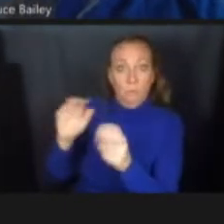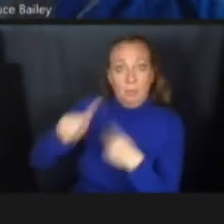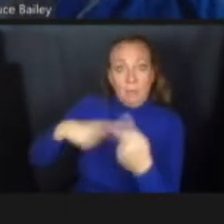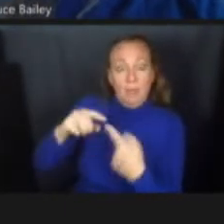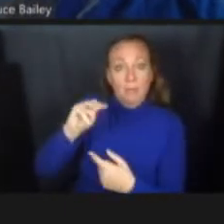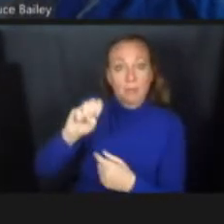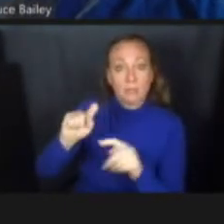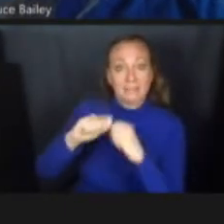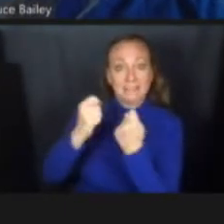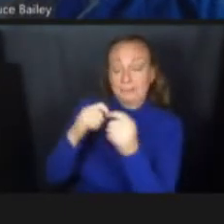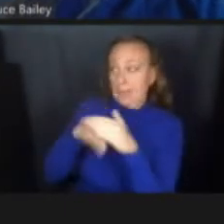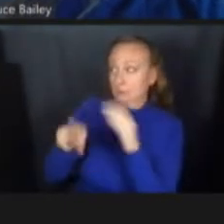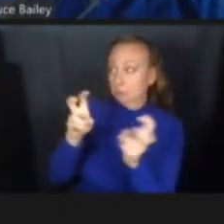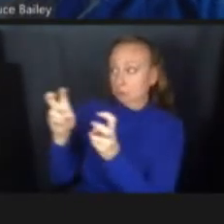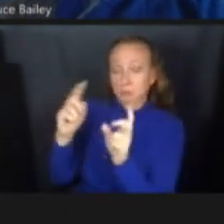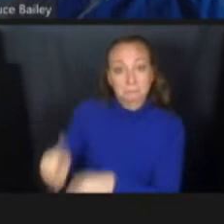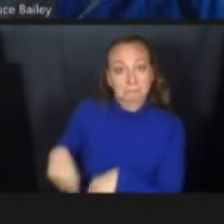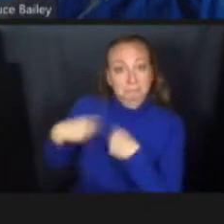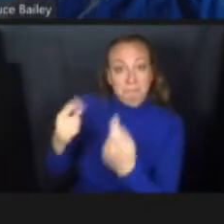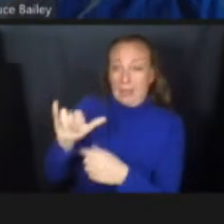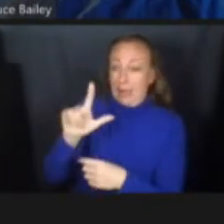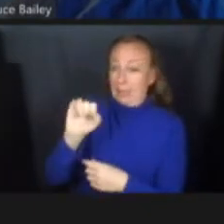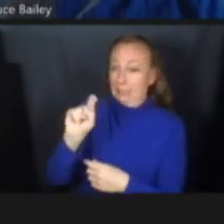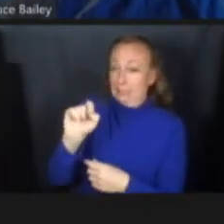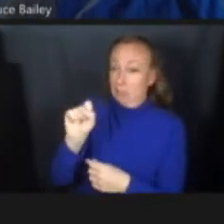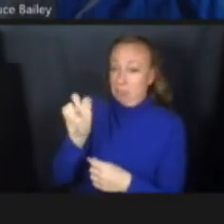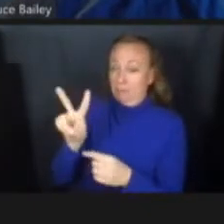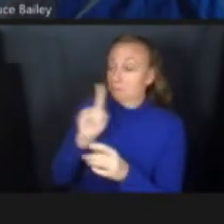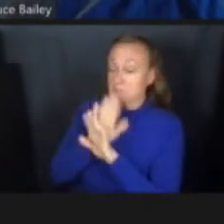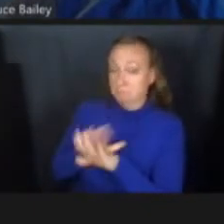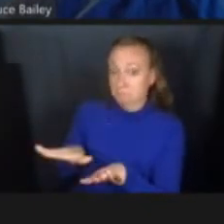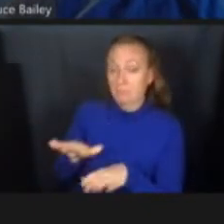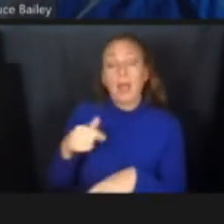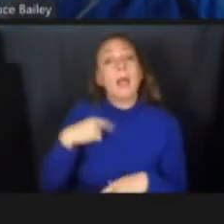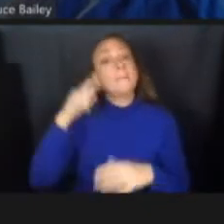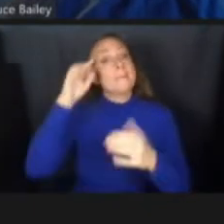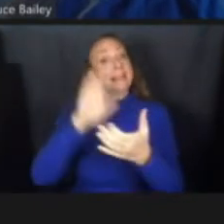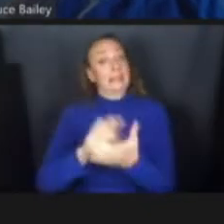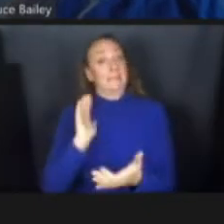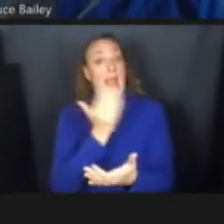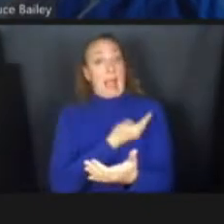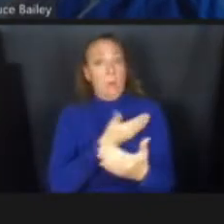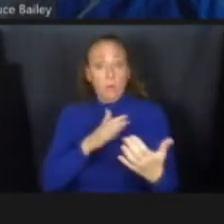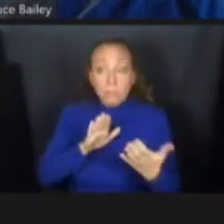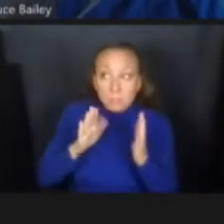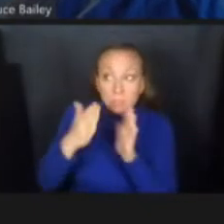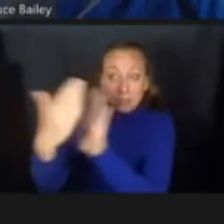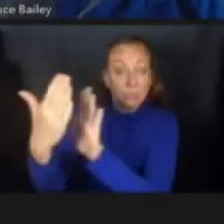I believe the solutions to address our issues, raised during the federal accessibility community,